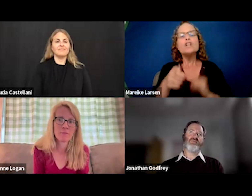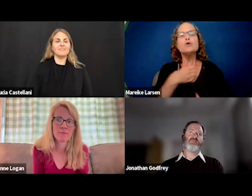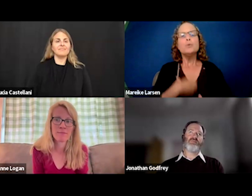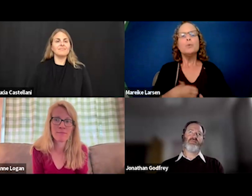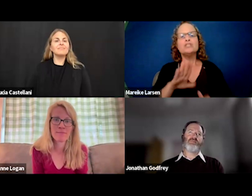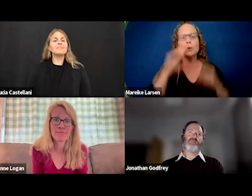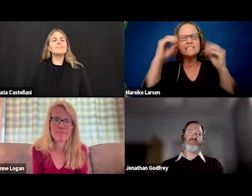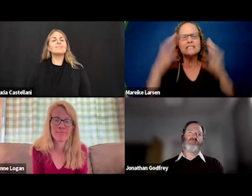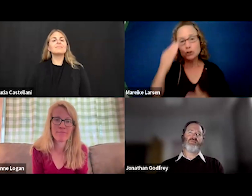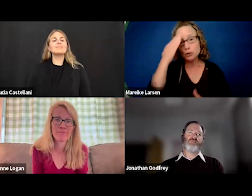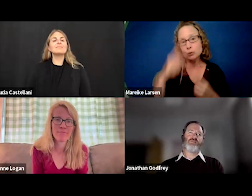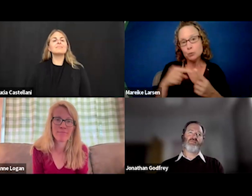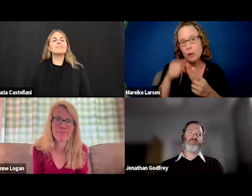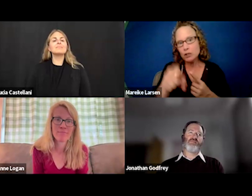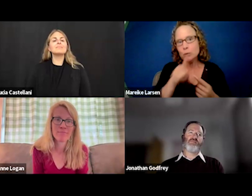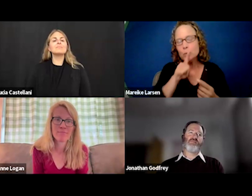are you bringing into your teaching work